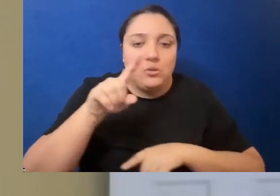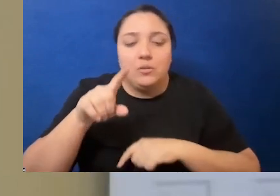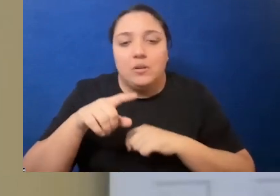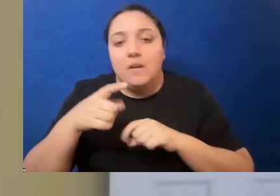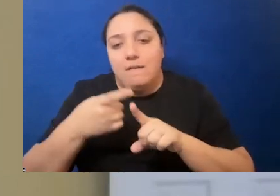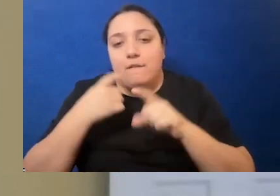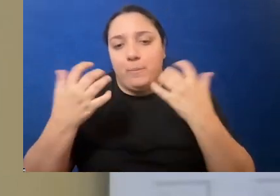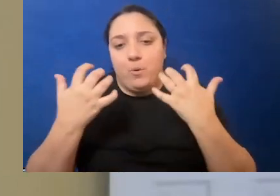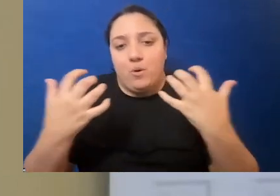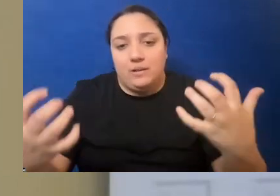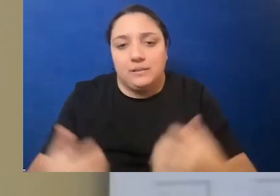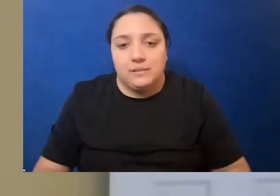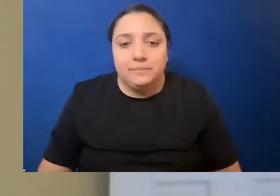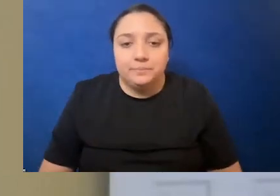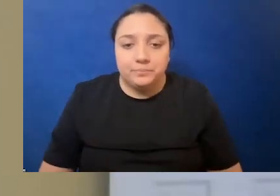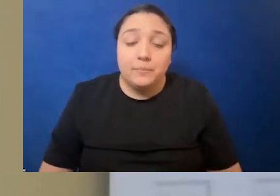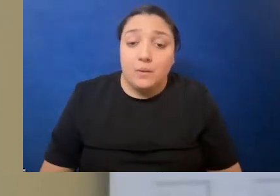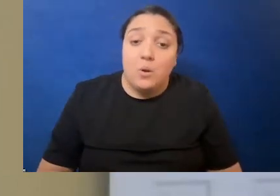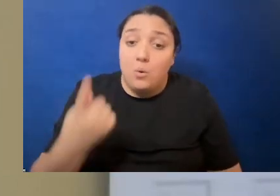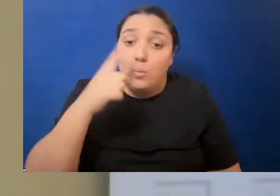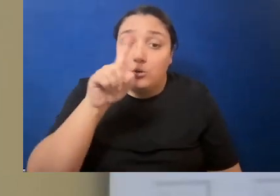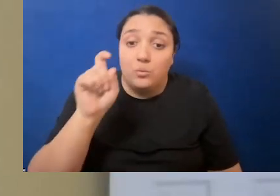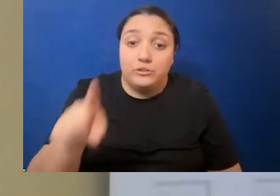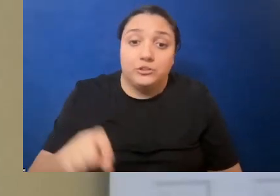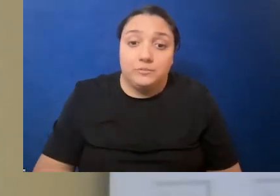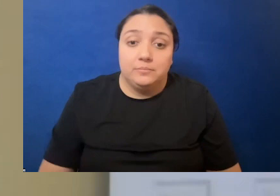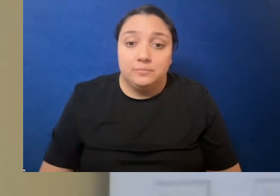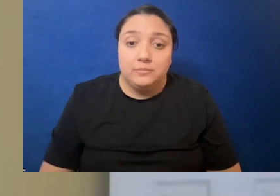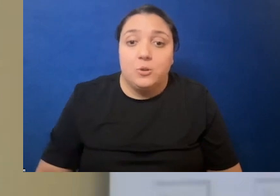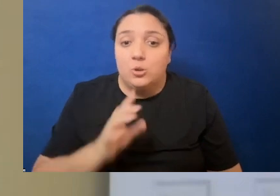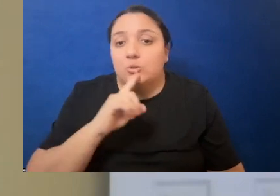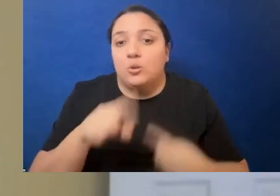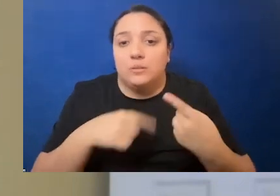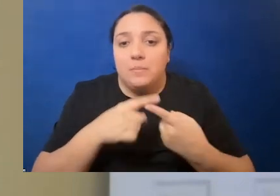THERE WAS ONE QUESTION THAT TALKED ABOUT INDIVIDUALS WHO MAY